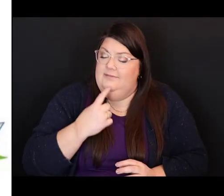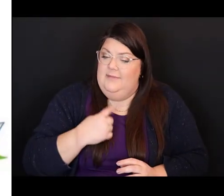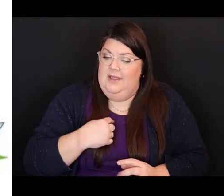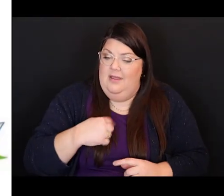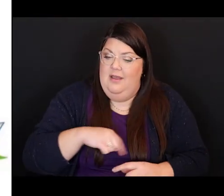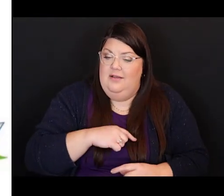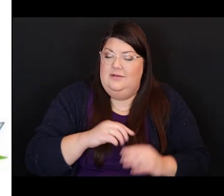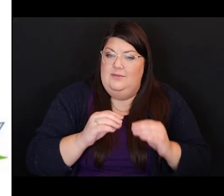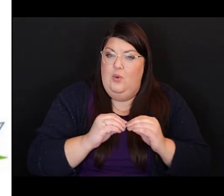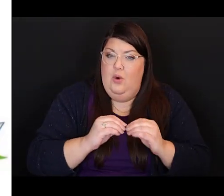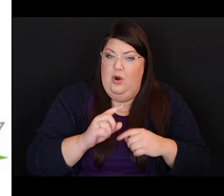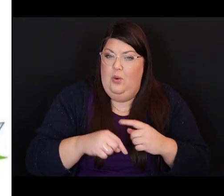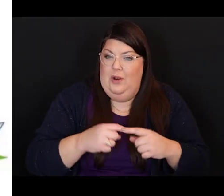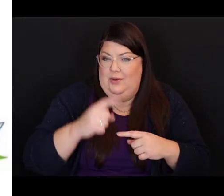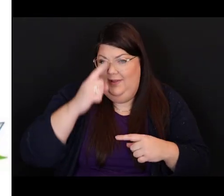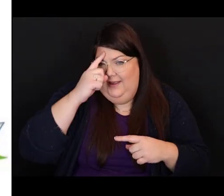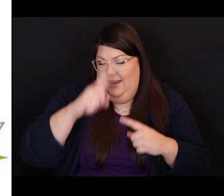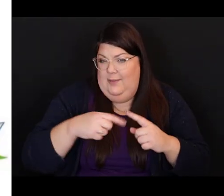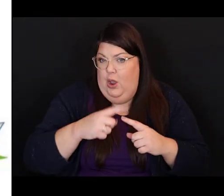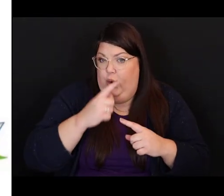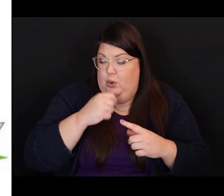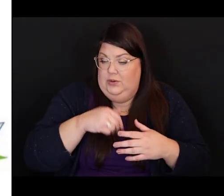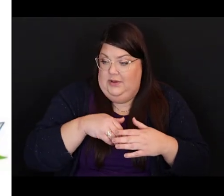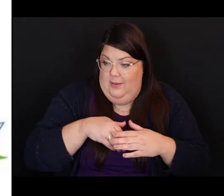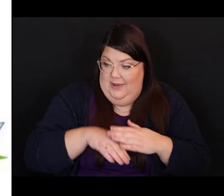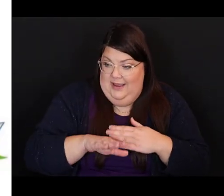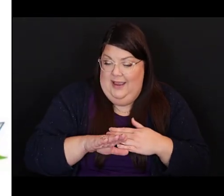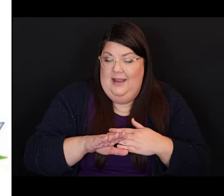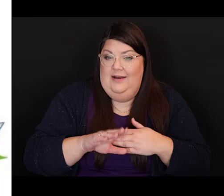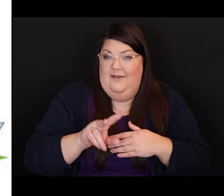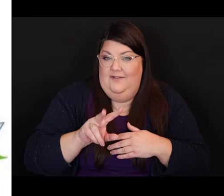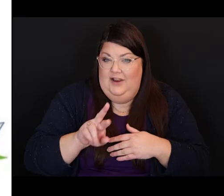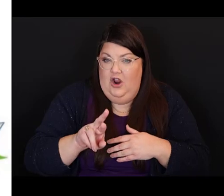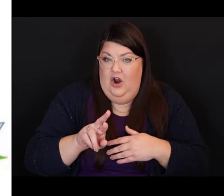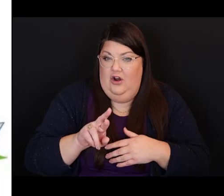when we're thinking about who's coming in through the doors at vocational rehabilitation agencies,